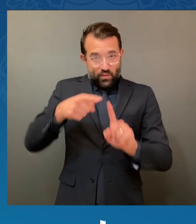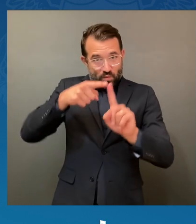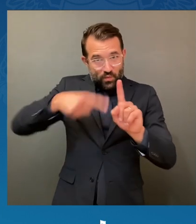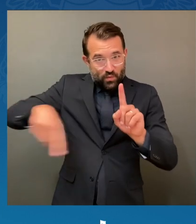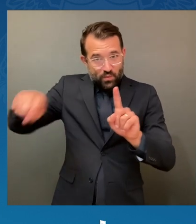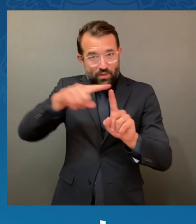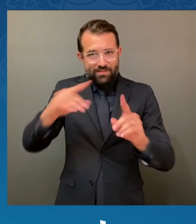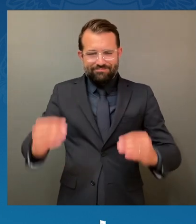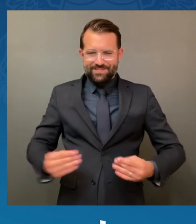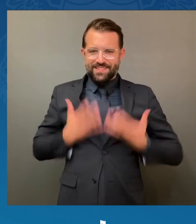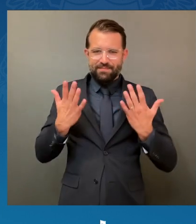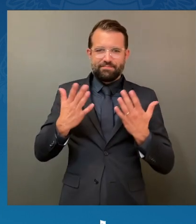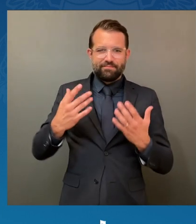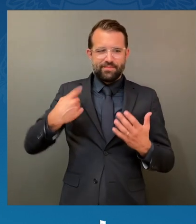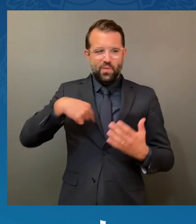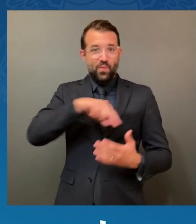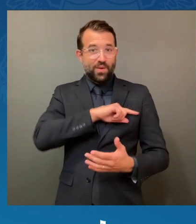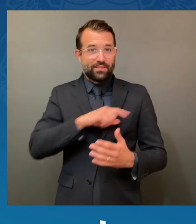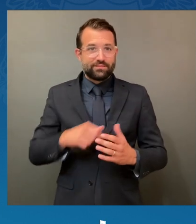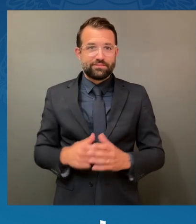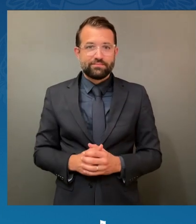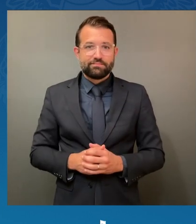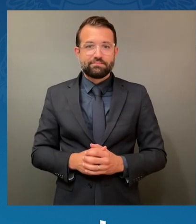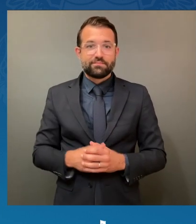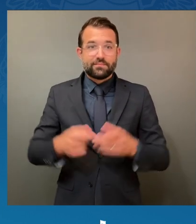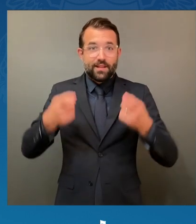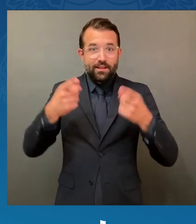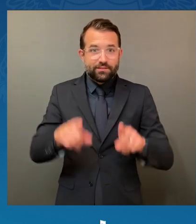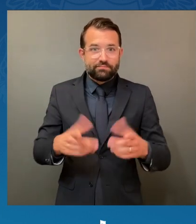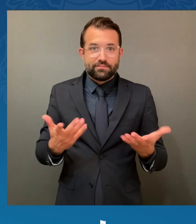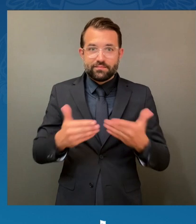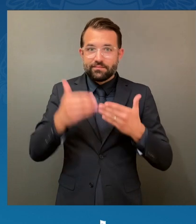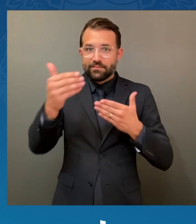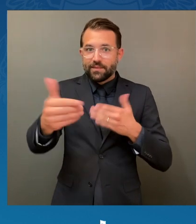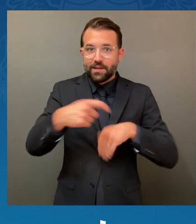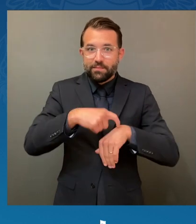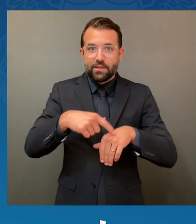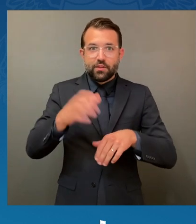So the next time you're up late studying in Capen Library --